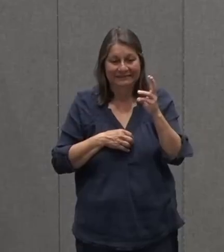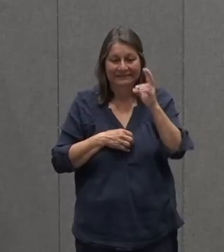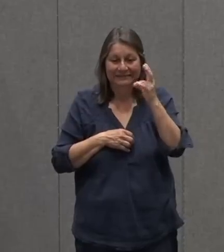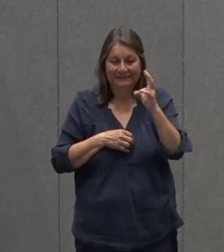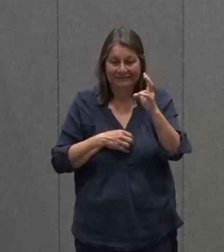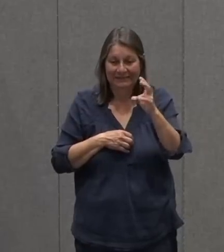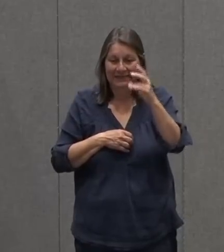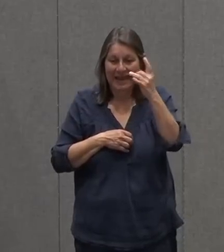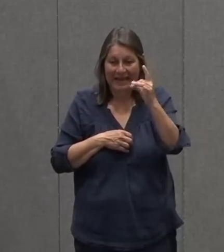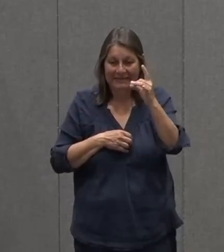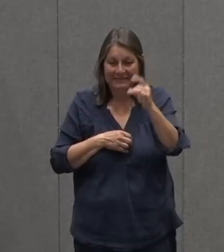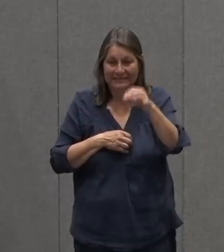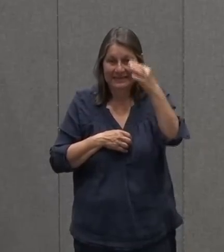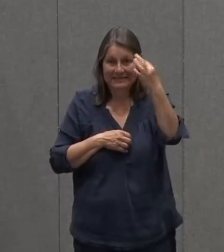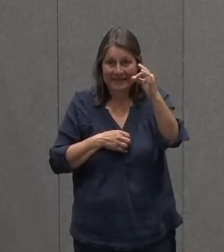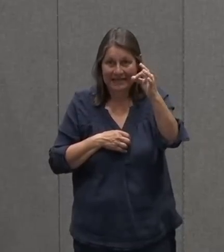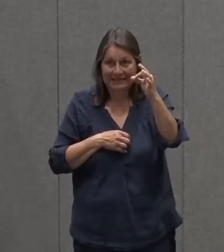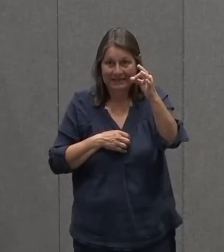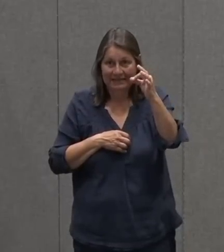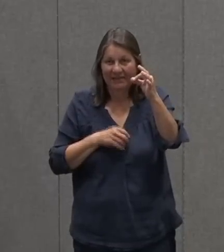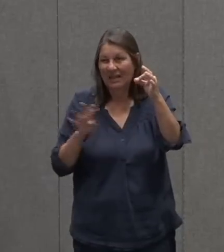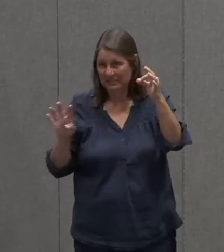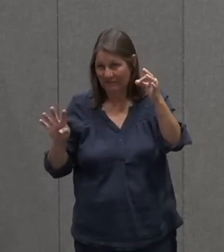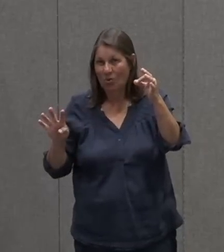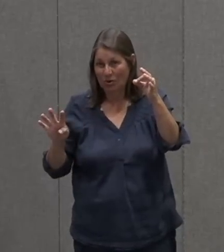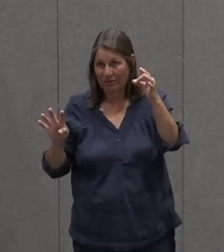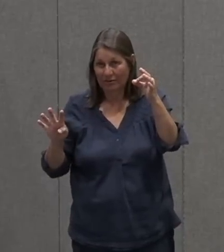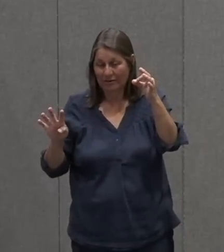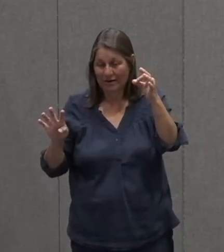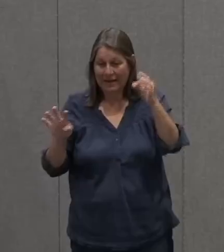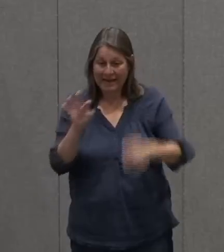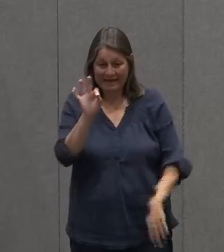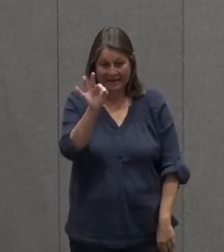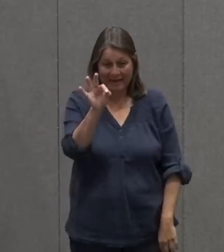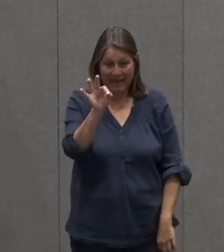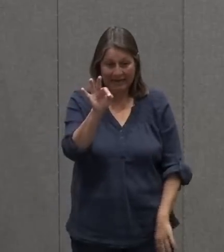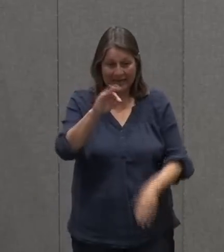19 would be exactly in between 15 and 23